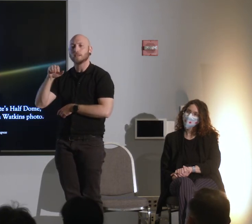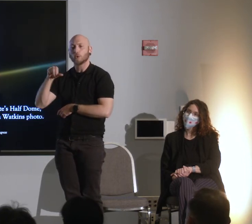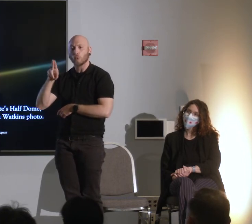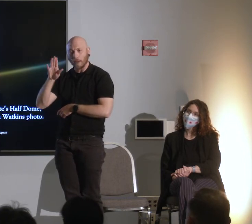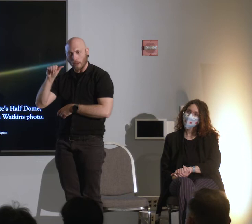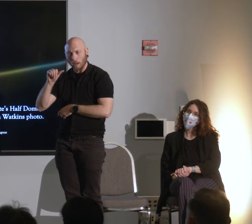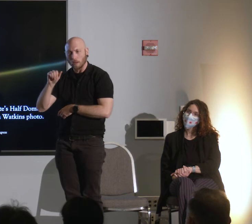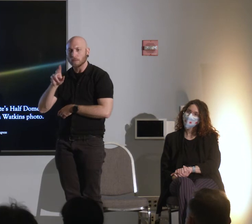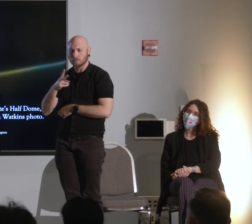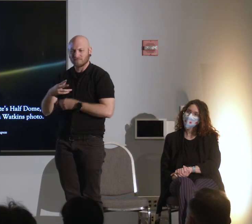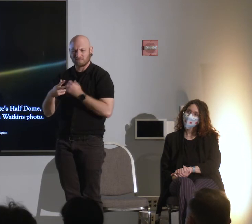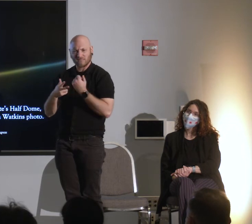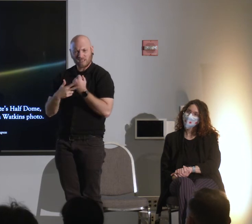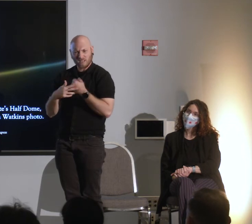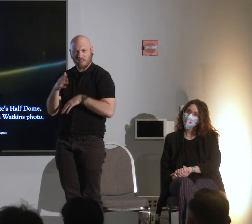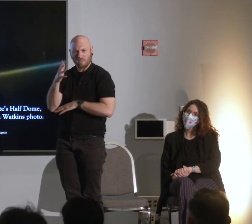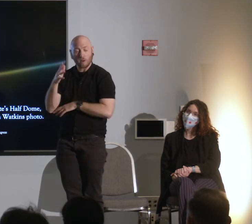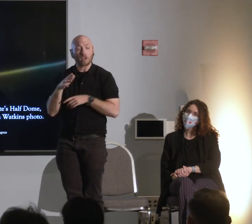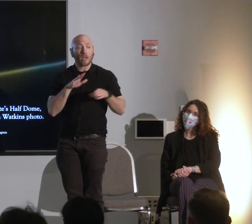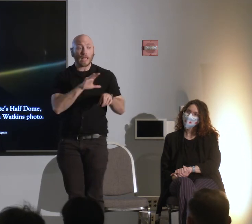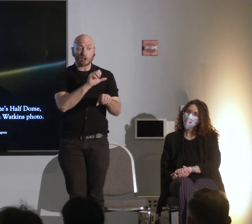in effect, lay the philosophical groundwork for the creation of